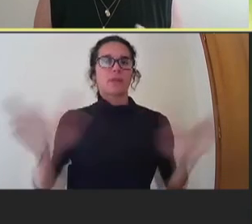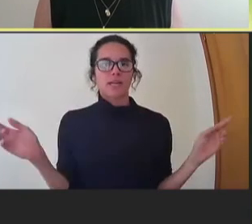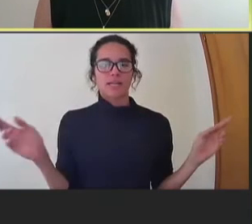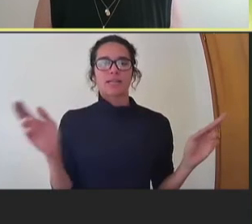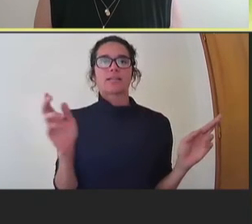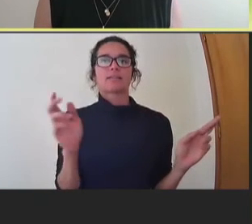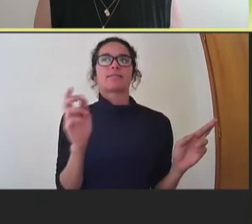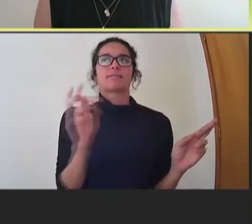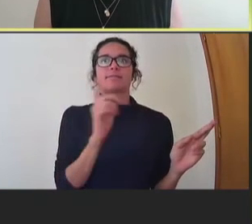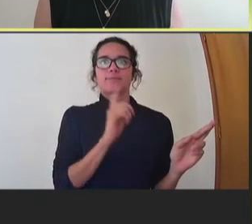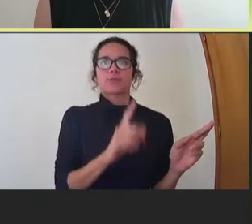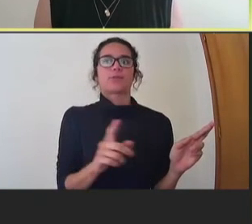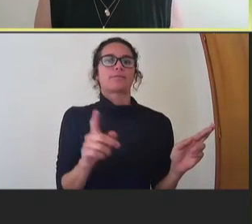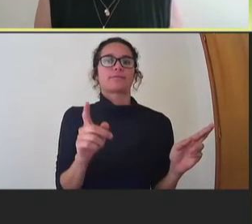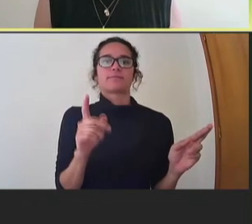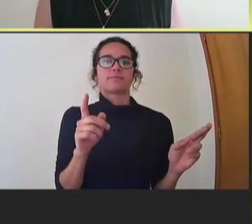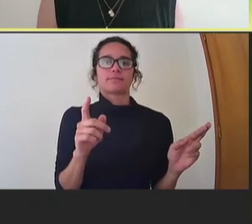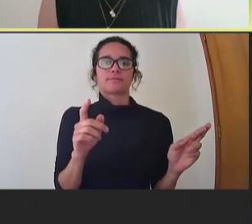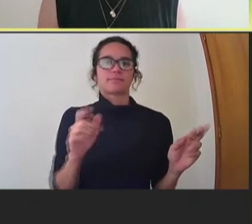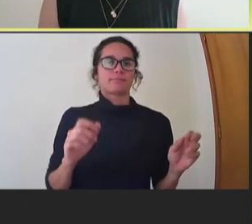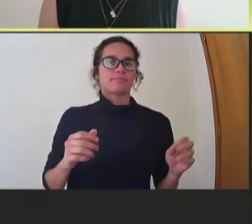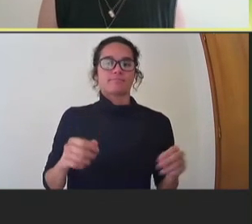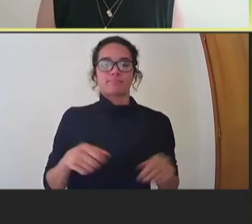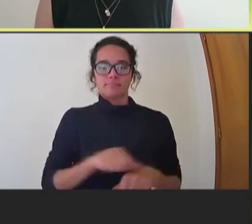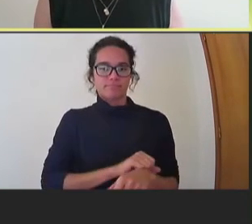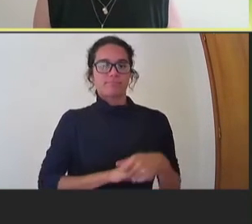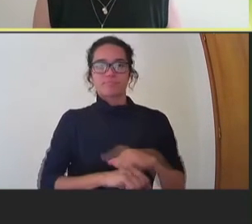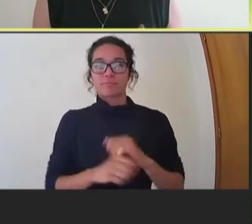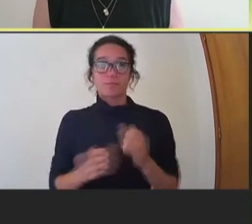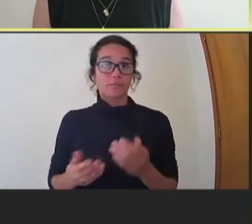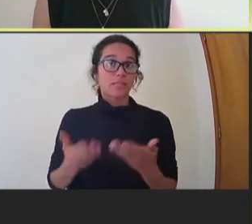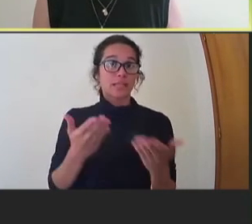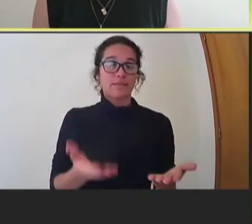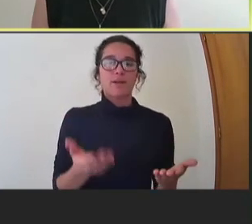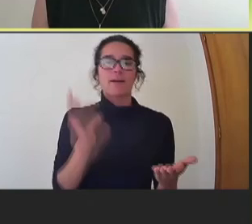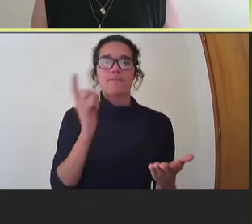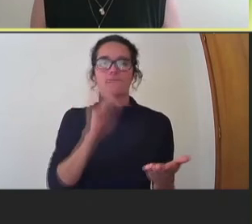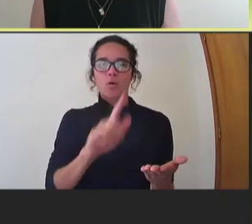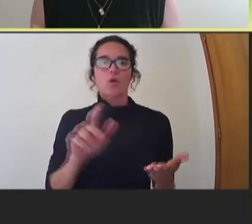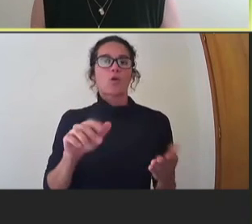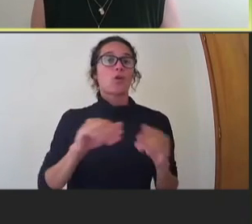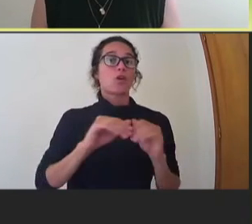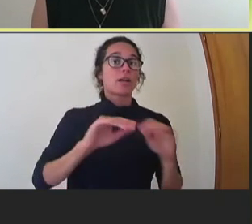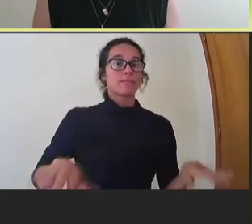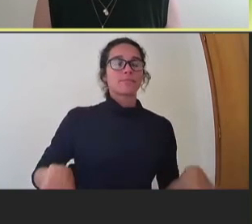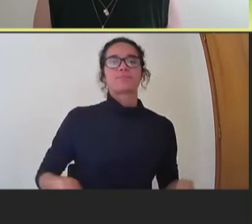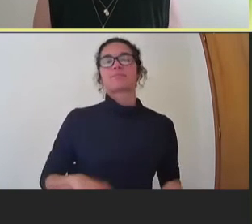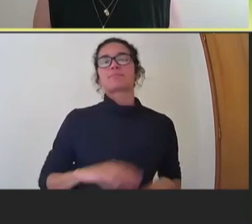able to deliver to either an outbreak or an epidemic or pandemic readiness.